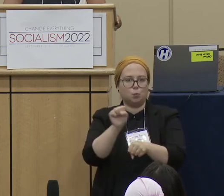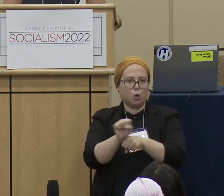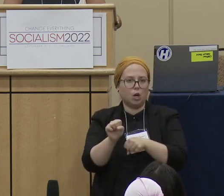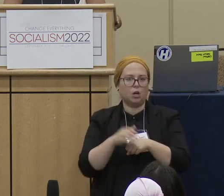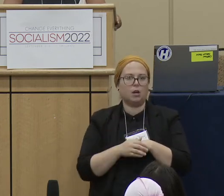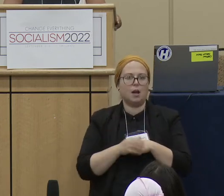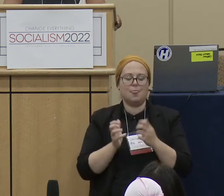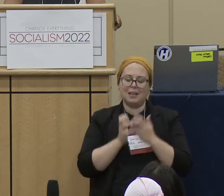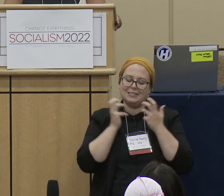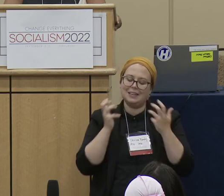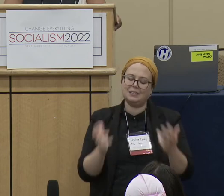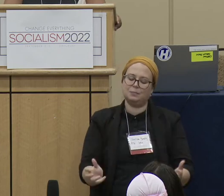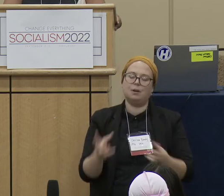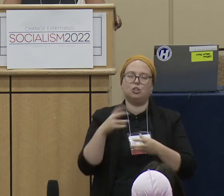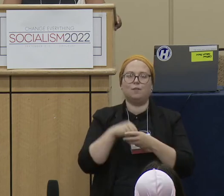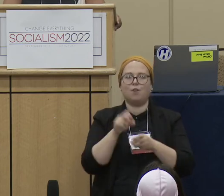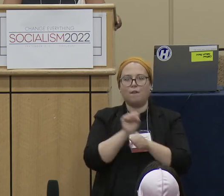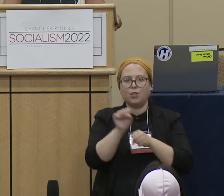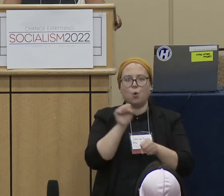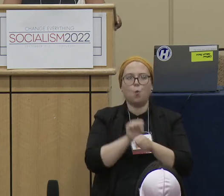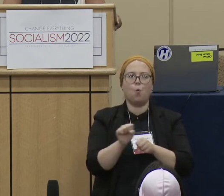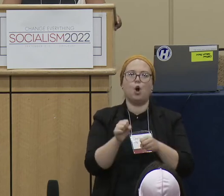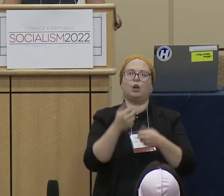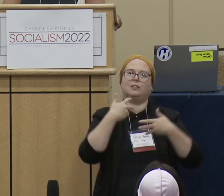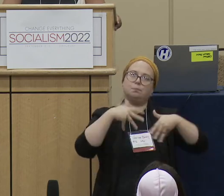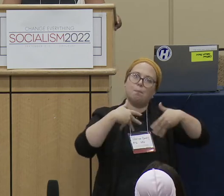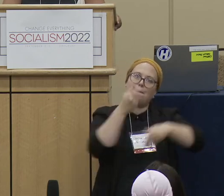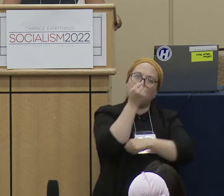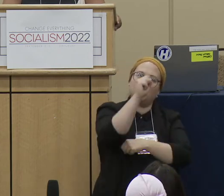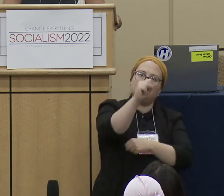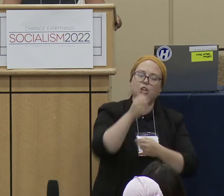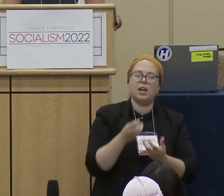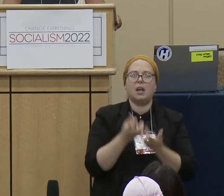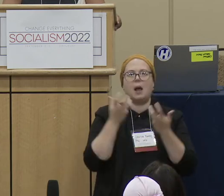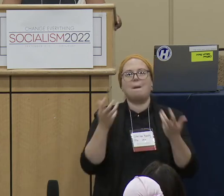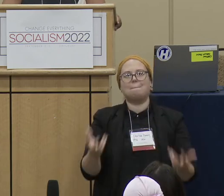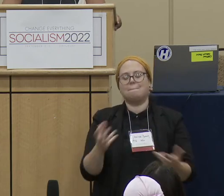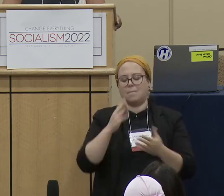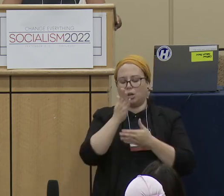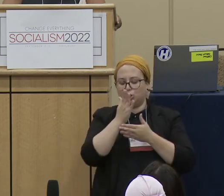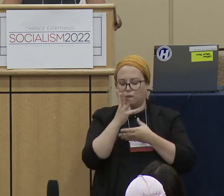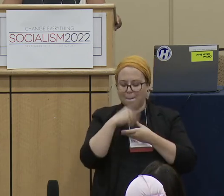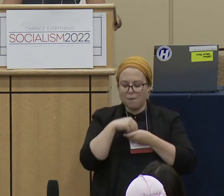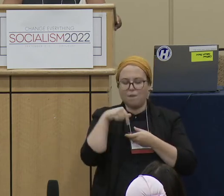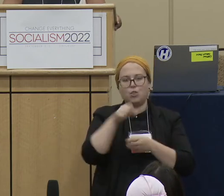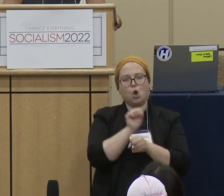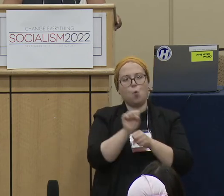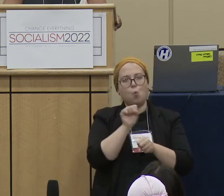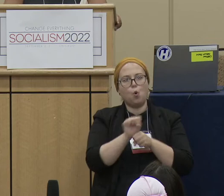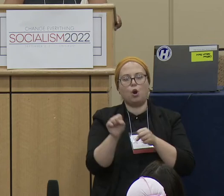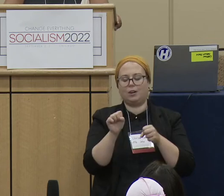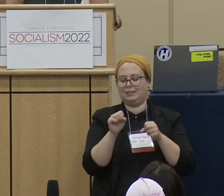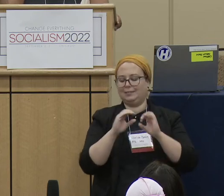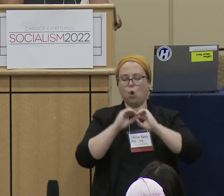part of the work. That's as much a part of the work as marching on a picket line , as much a part of the work as